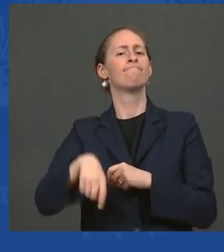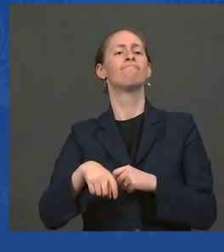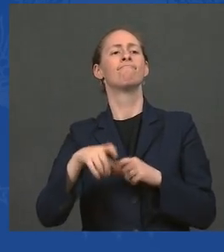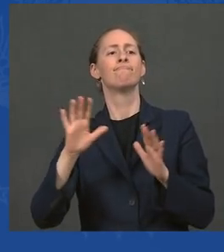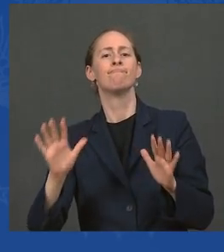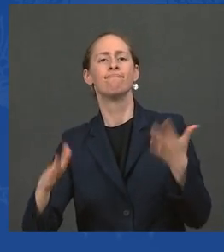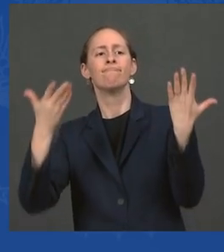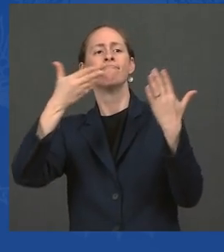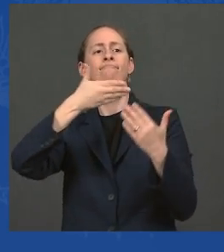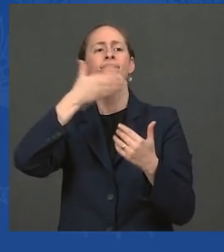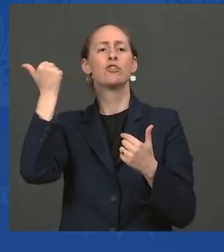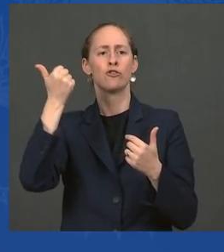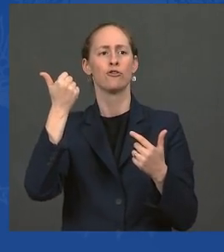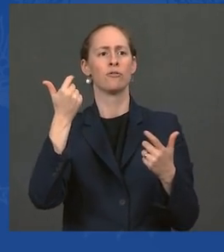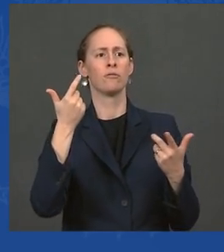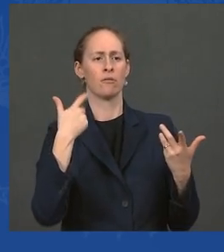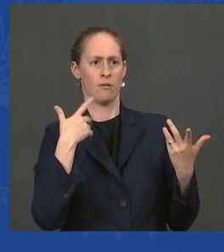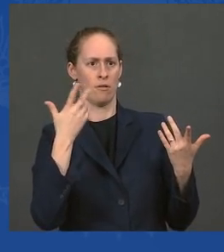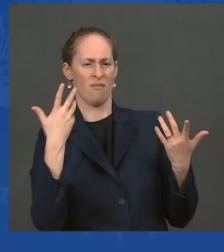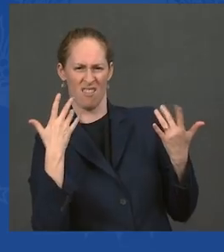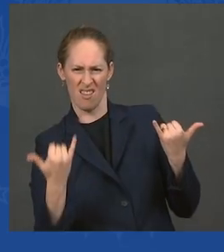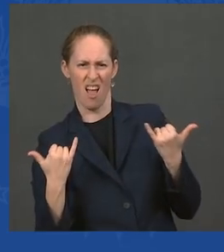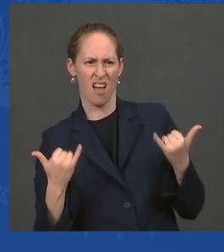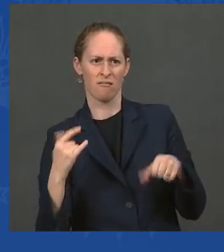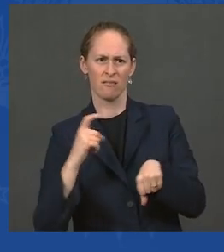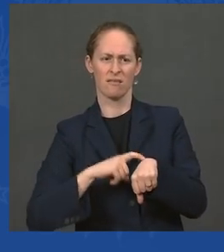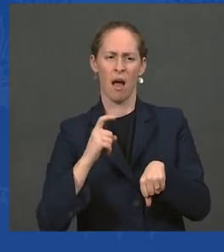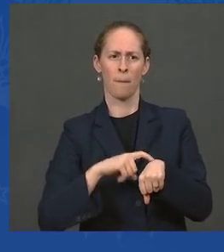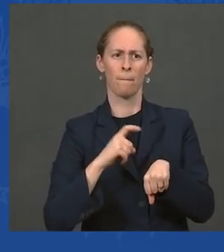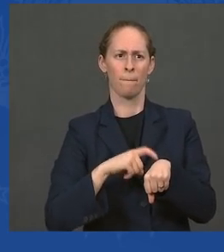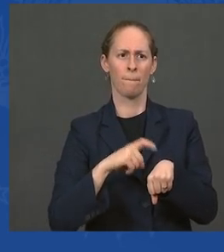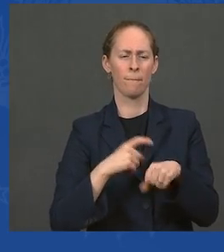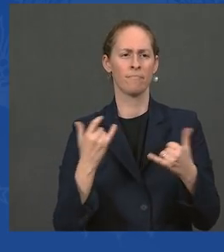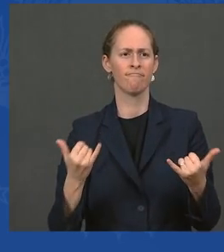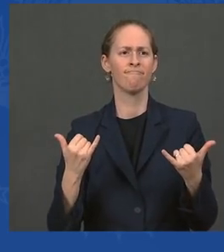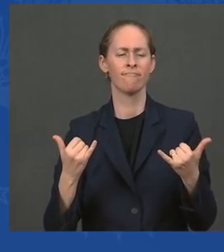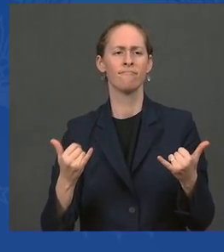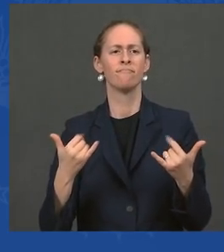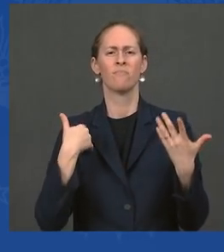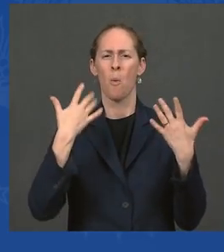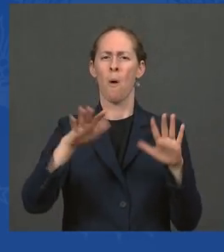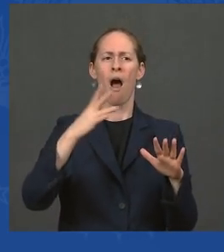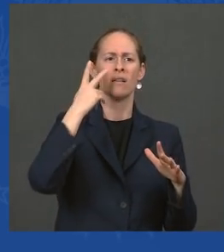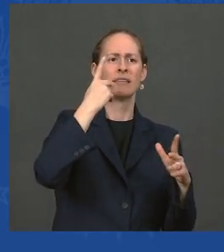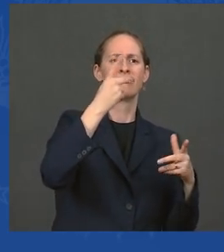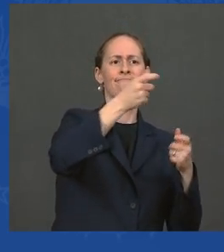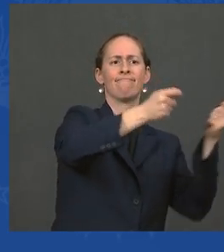to those like the Belt and Road Initiative out of China and other initiatives where there's,